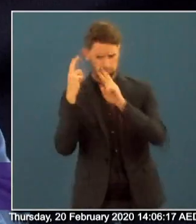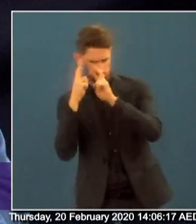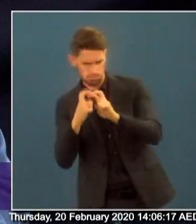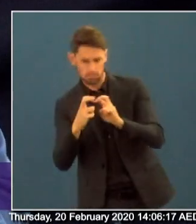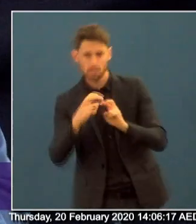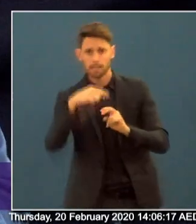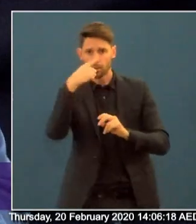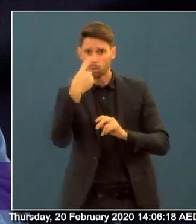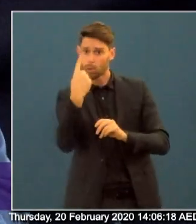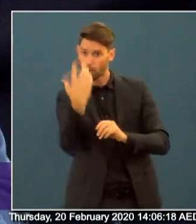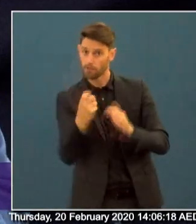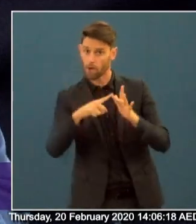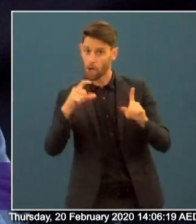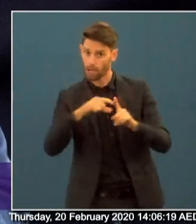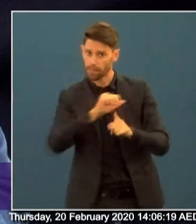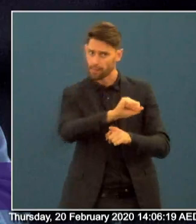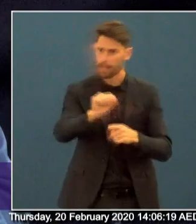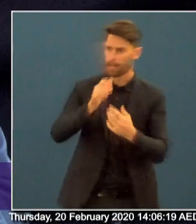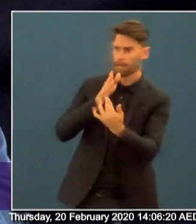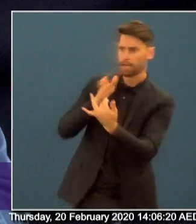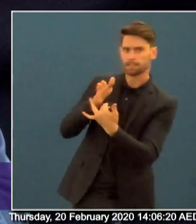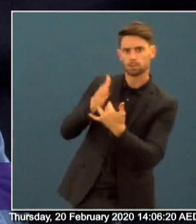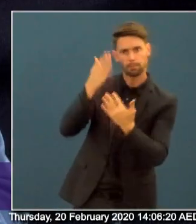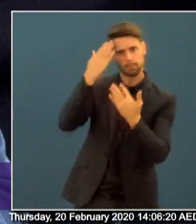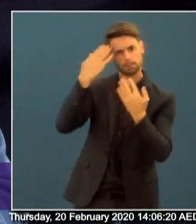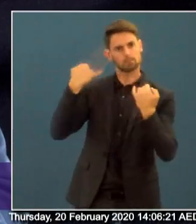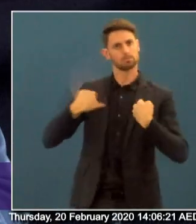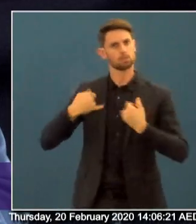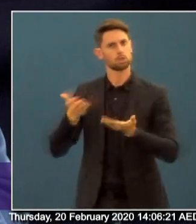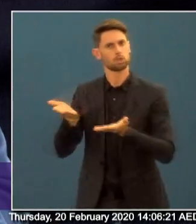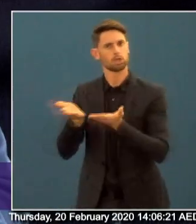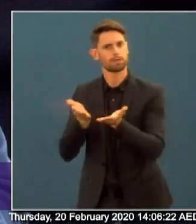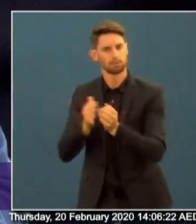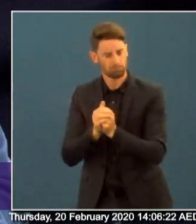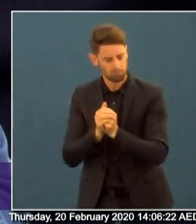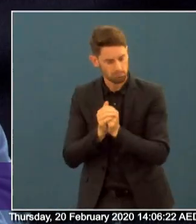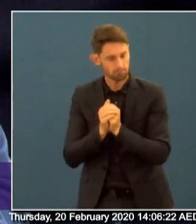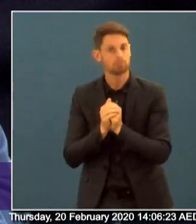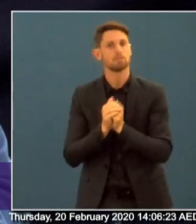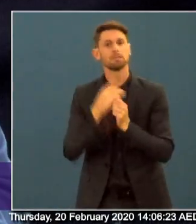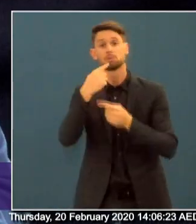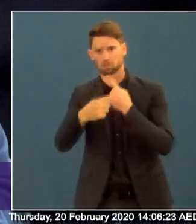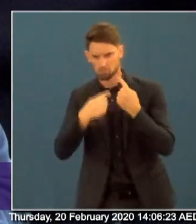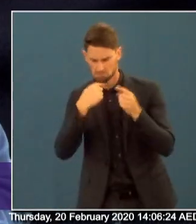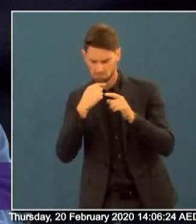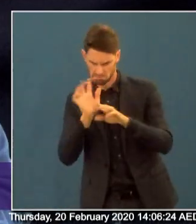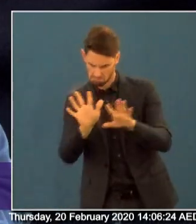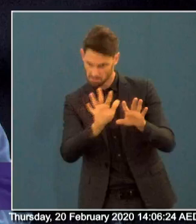with intellectual disability. And as a translational component of that, we convened — gauged sector interest.